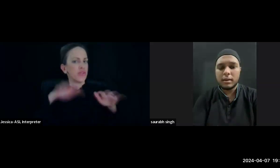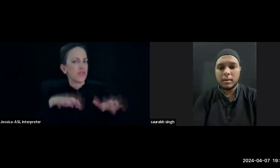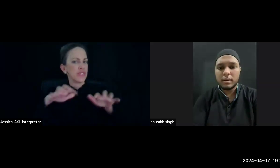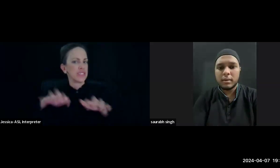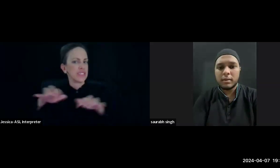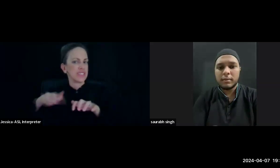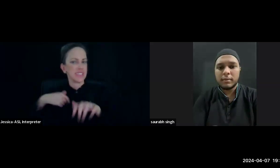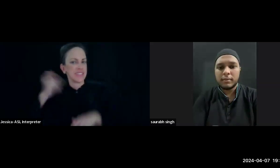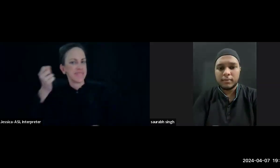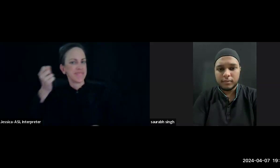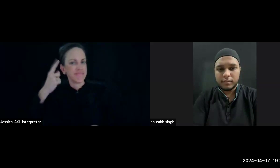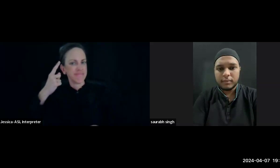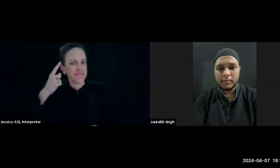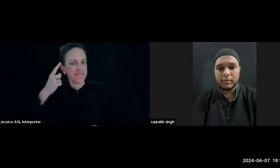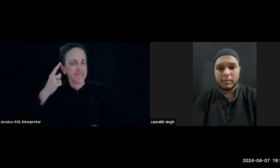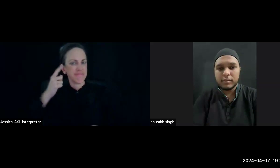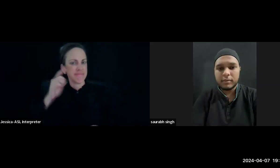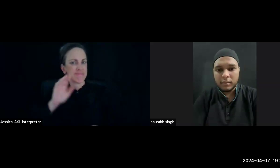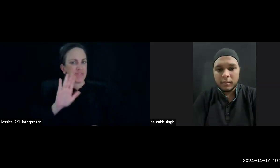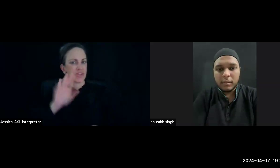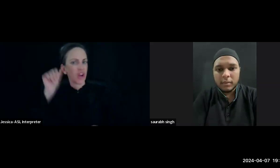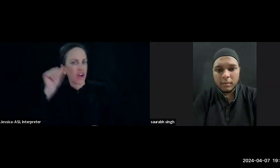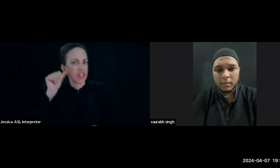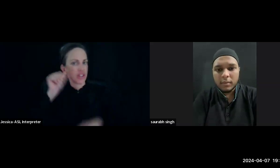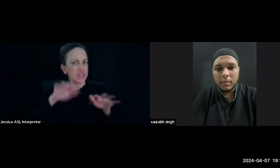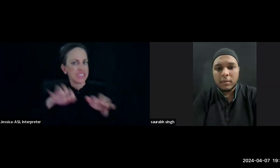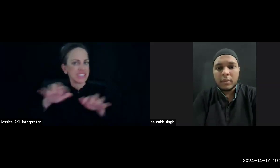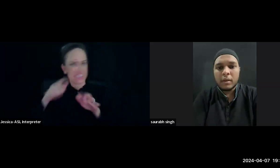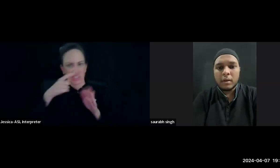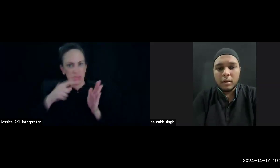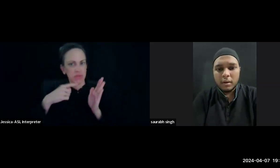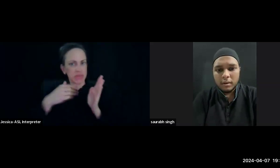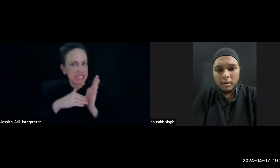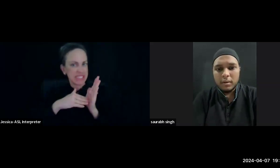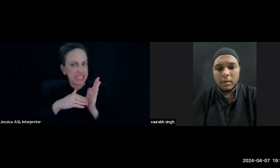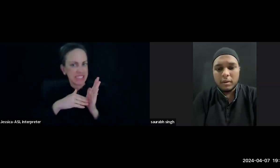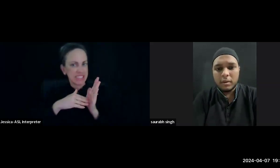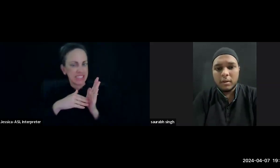[Dr Kumar speaking] yeah you're audible but your voice got lost in the middle if you can repeat what you said that would be good.